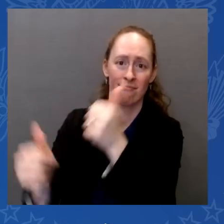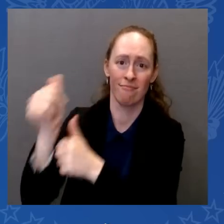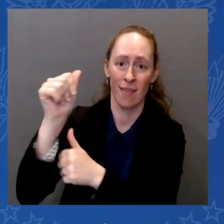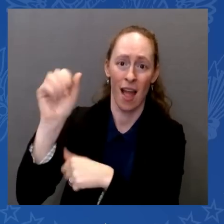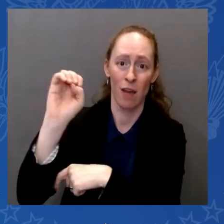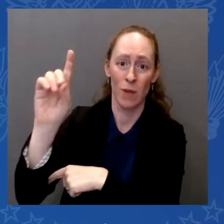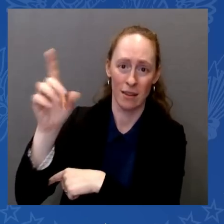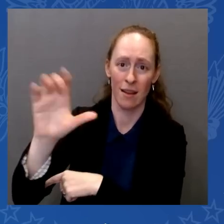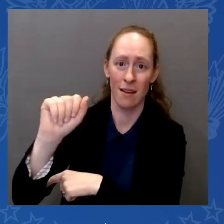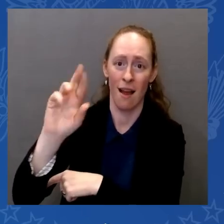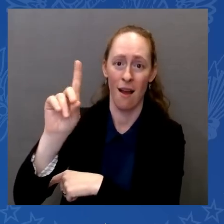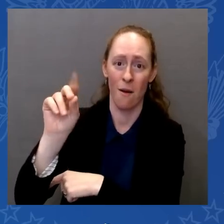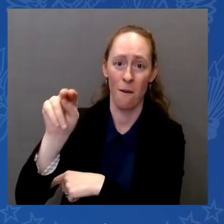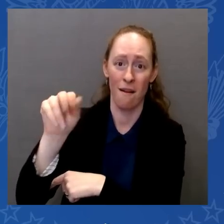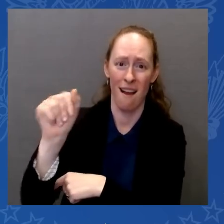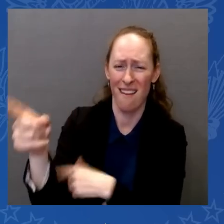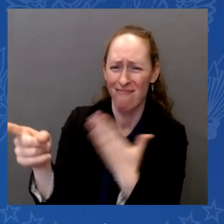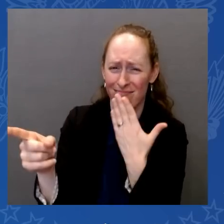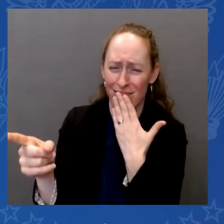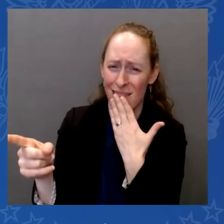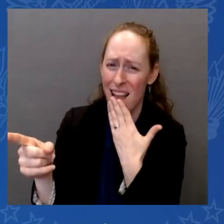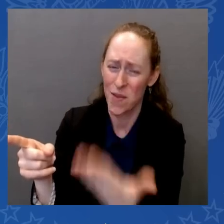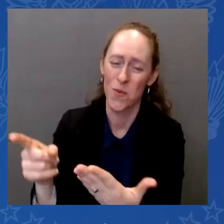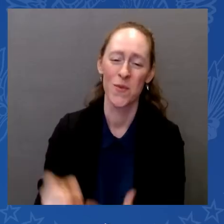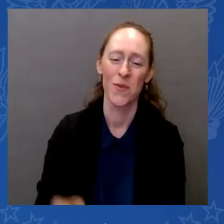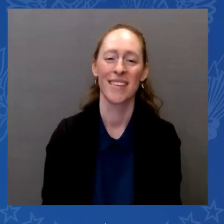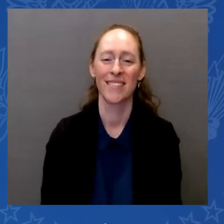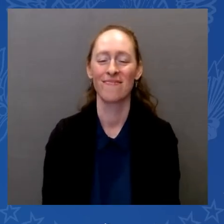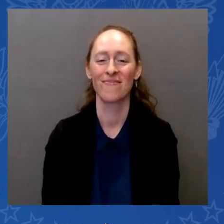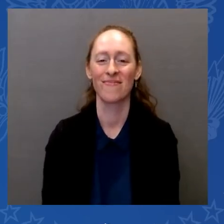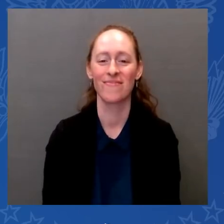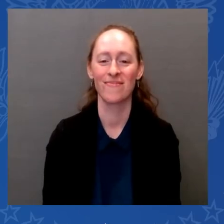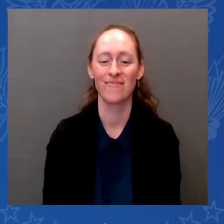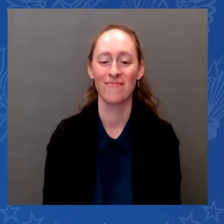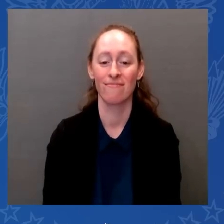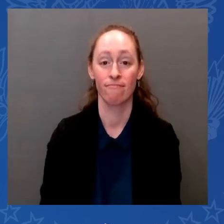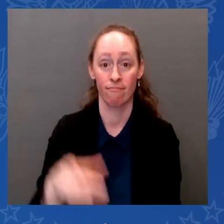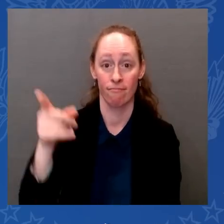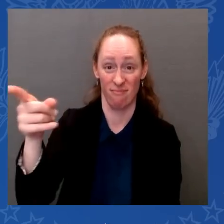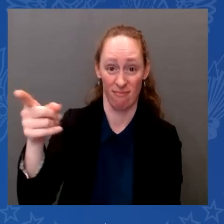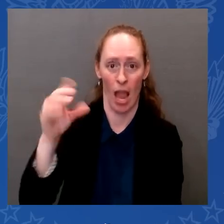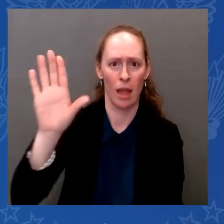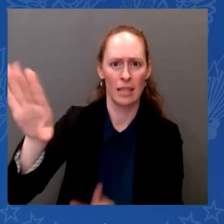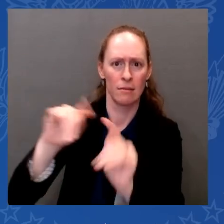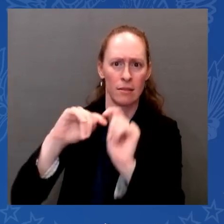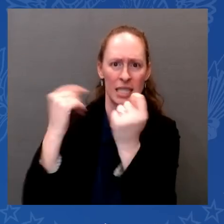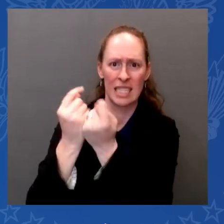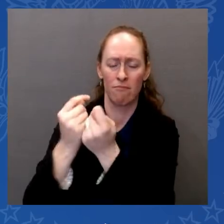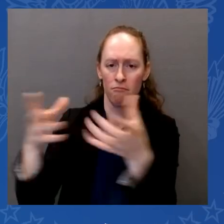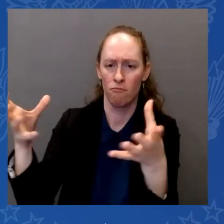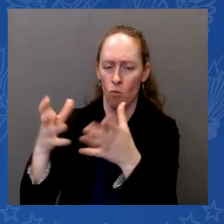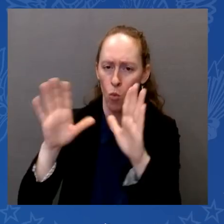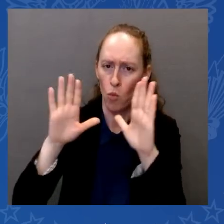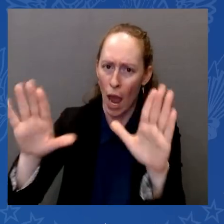He and his team led a talented group of data scientists and engineers across the federal government and built and tested